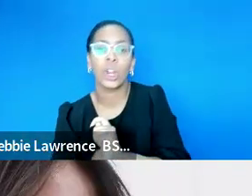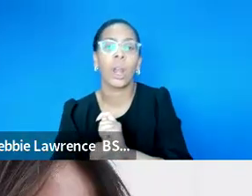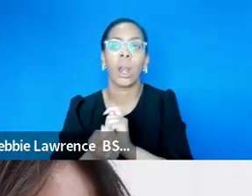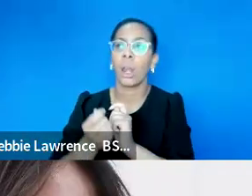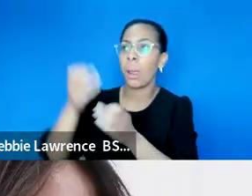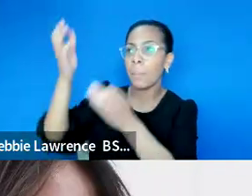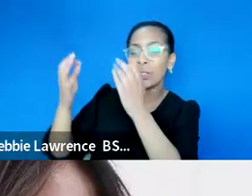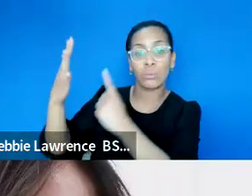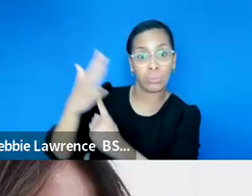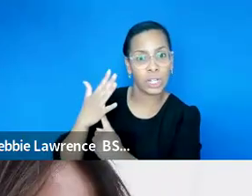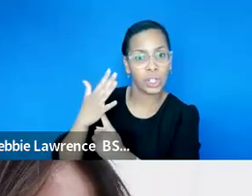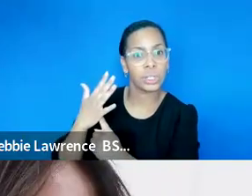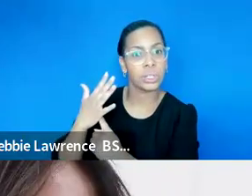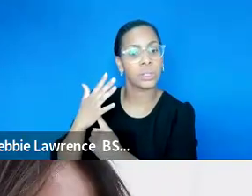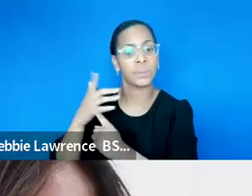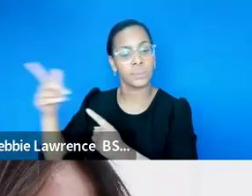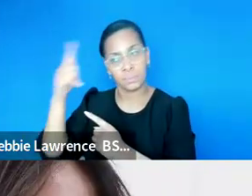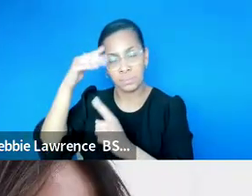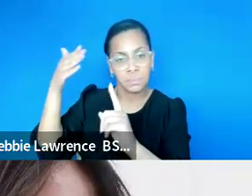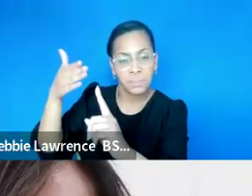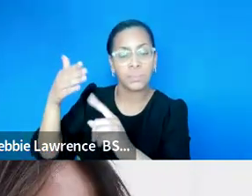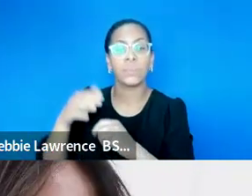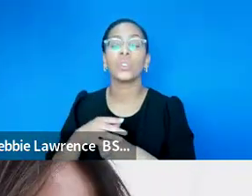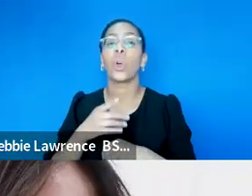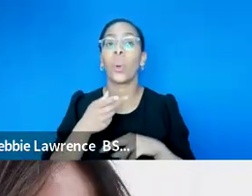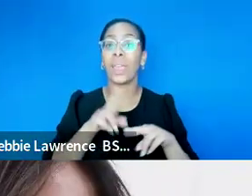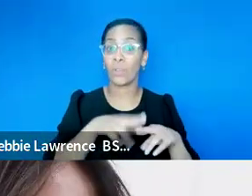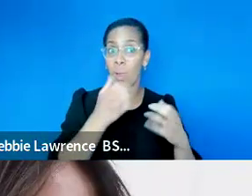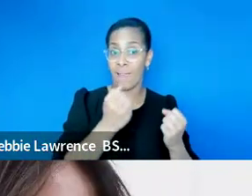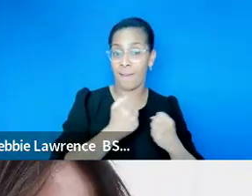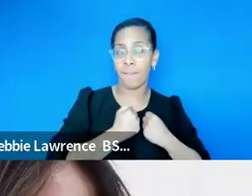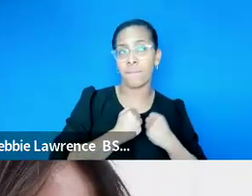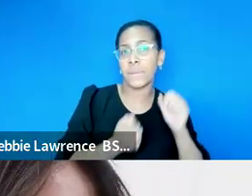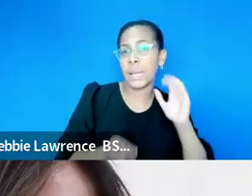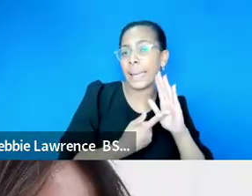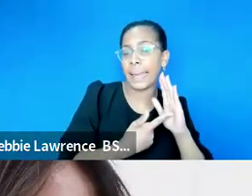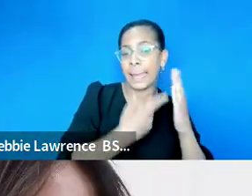Be concise and plan ahead. So if you have key documents that you would like your senior